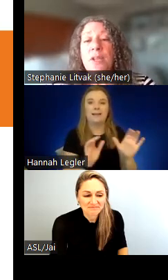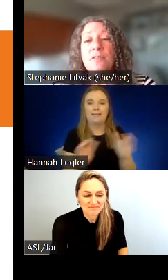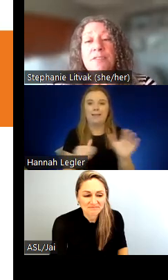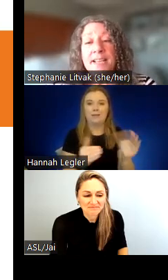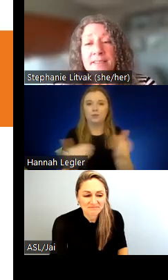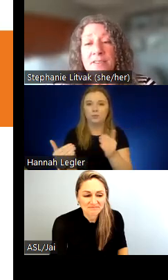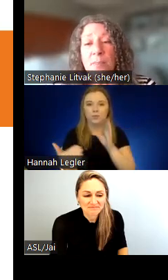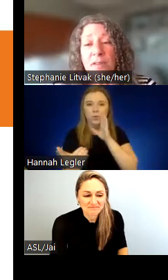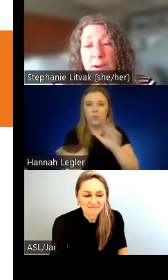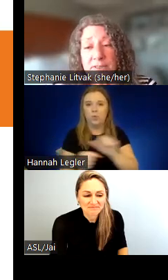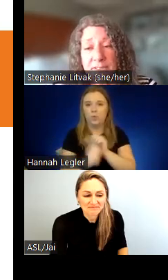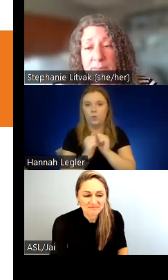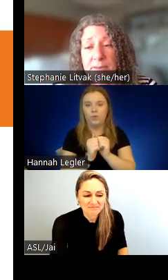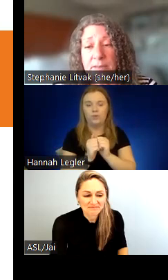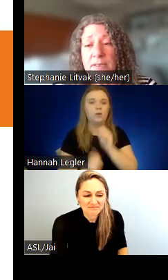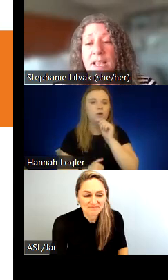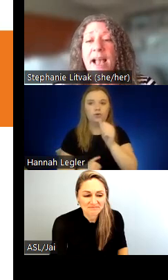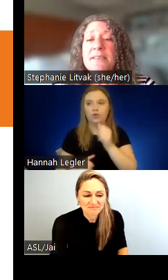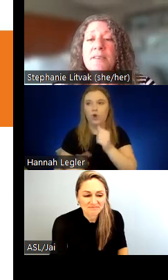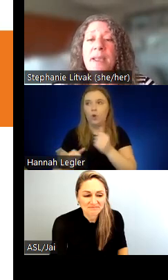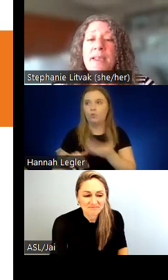Don't inflate the number of participants.